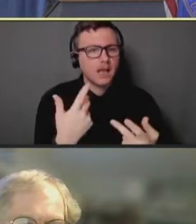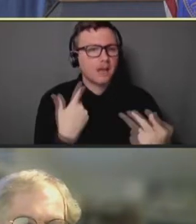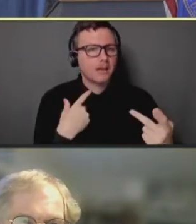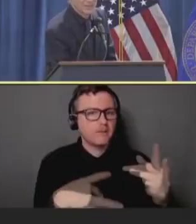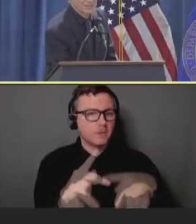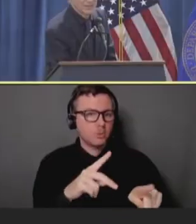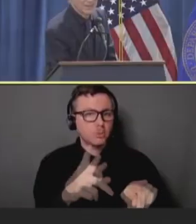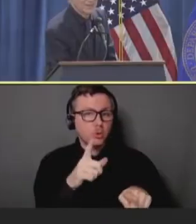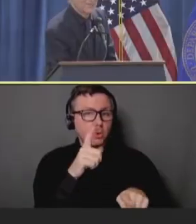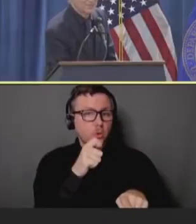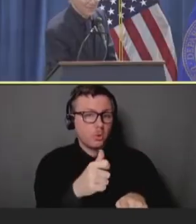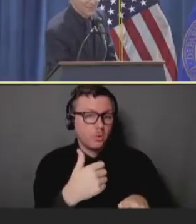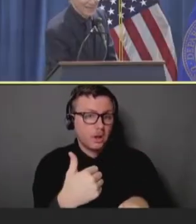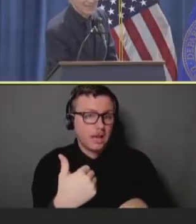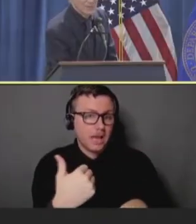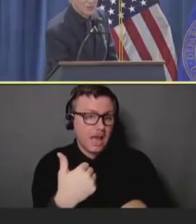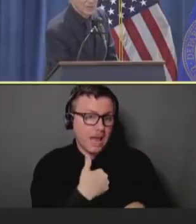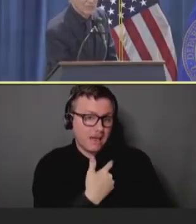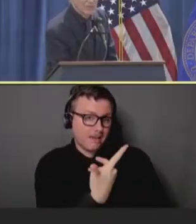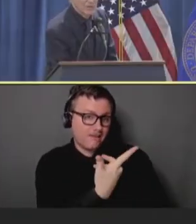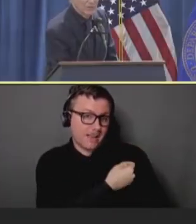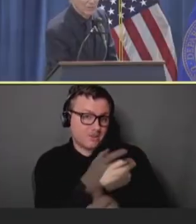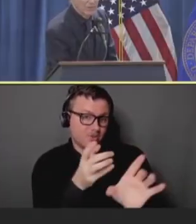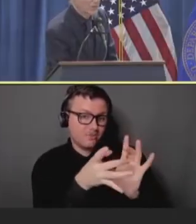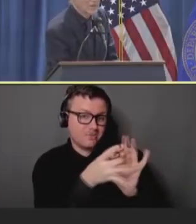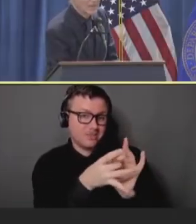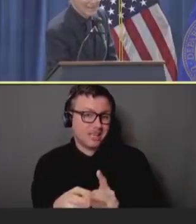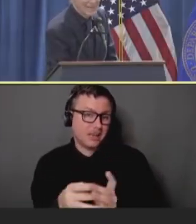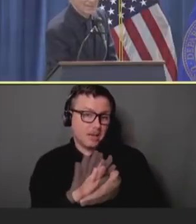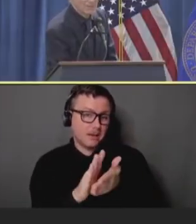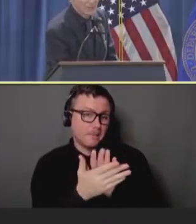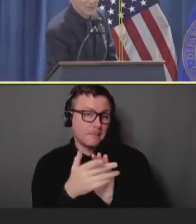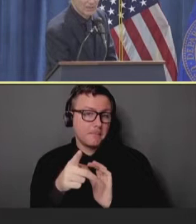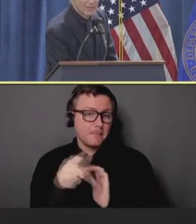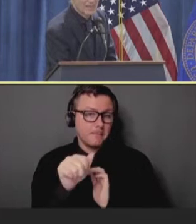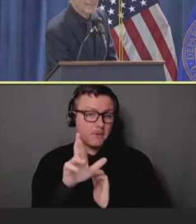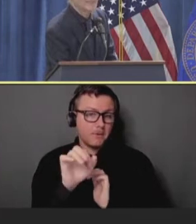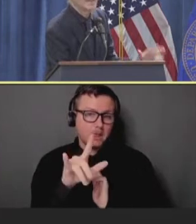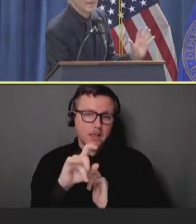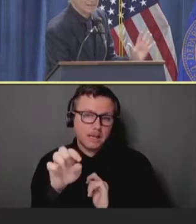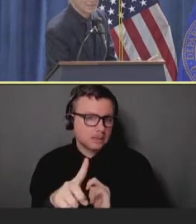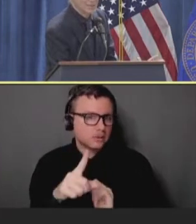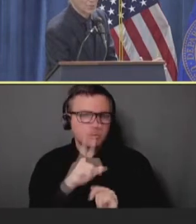of the vaccine associated paralytic polio that had an emotional impact, a decision was